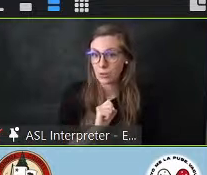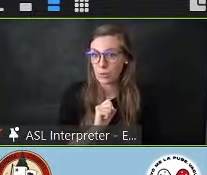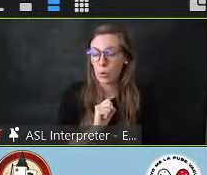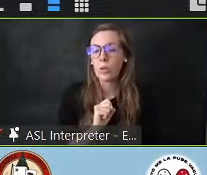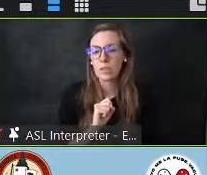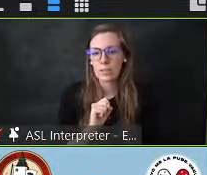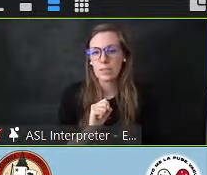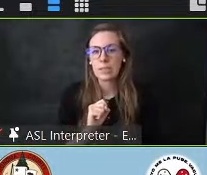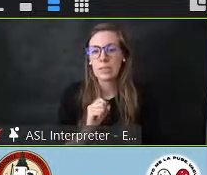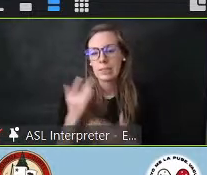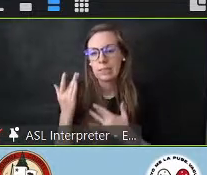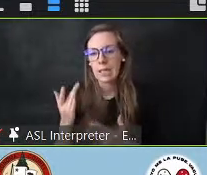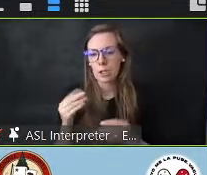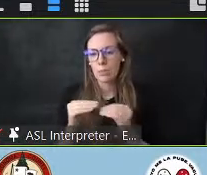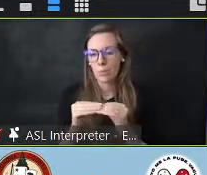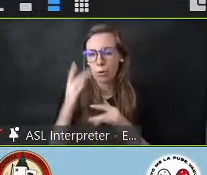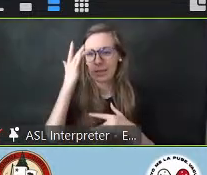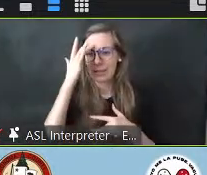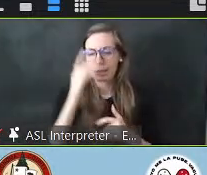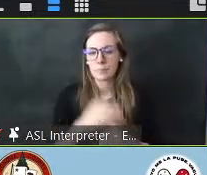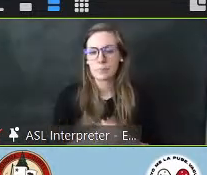Also, when we see tendencies of